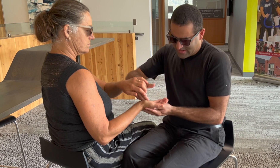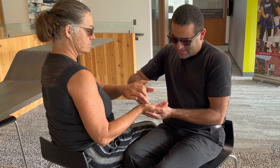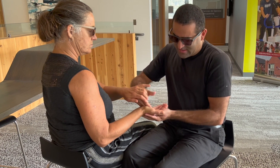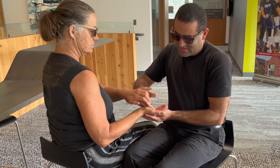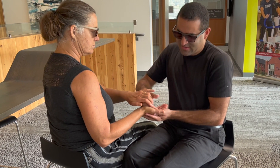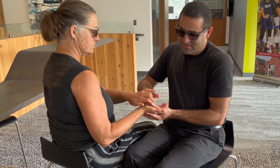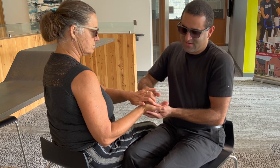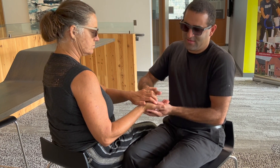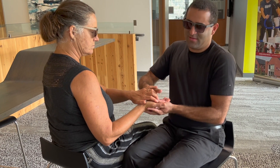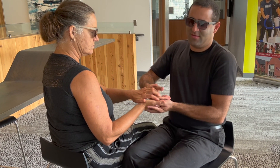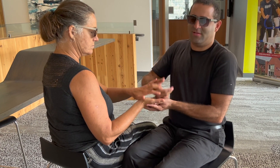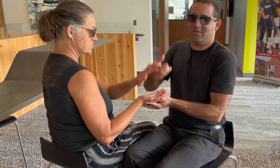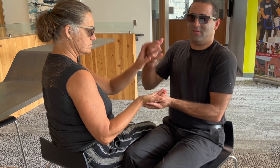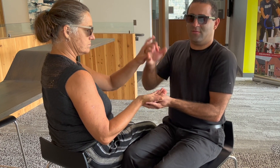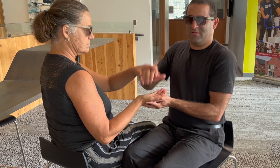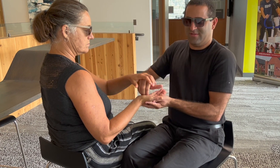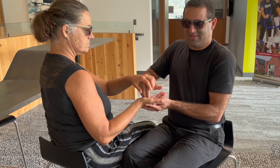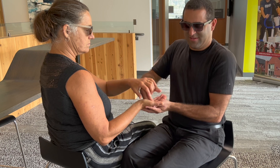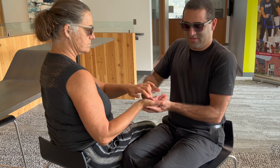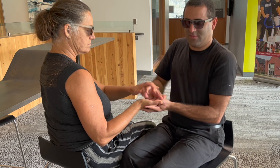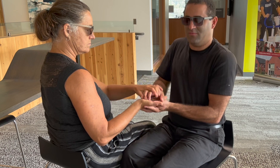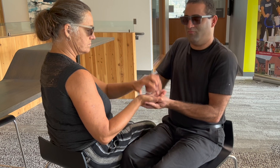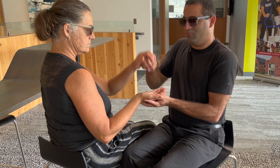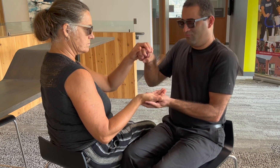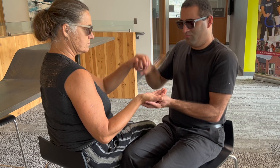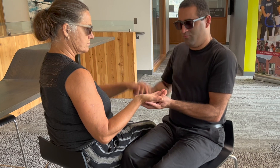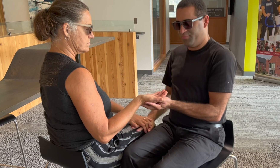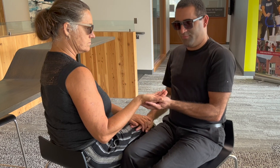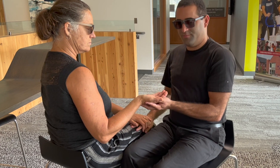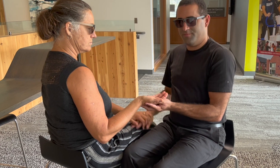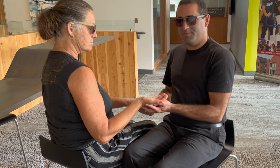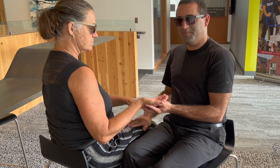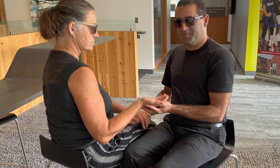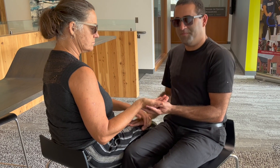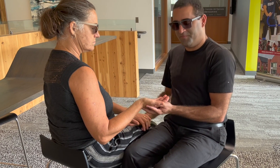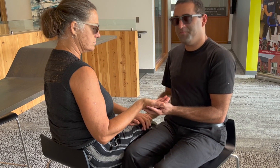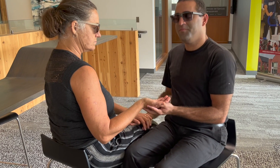while I create pressure on the inside of the H2 as the object I'm scooping from.